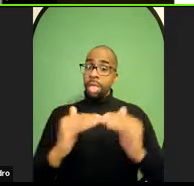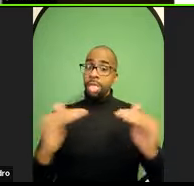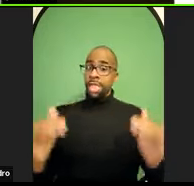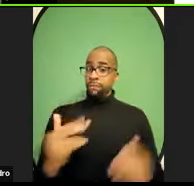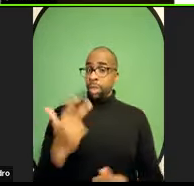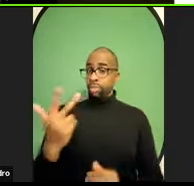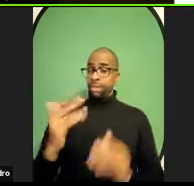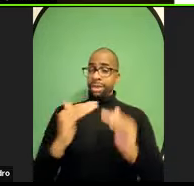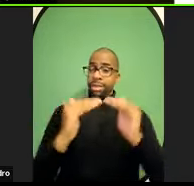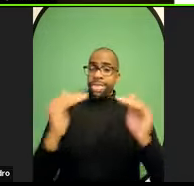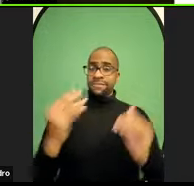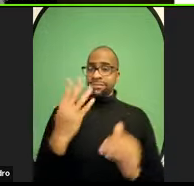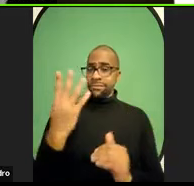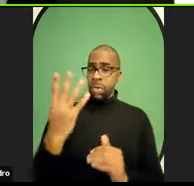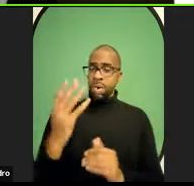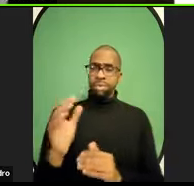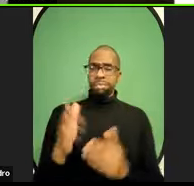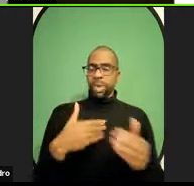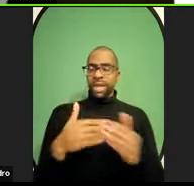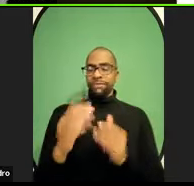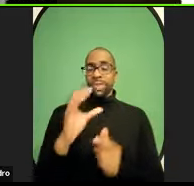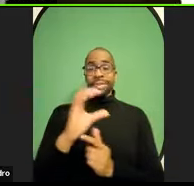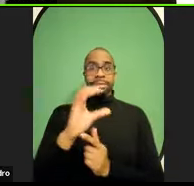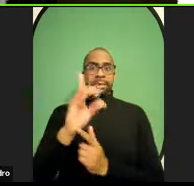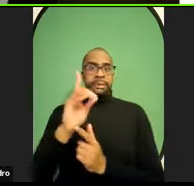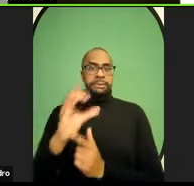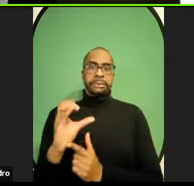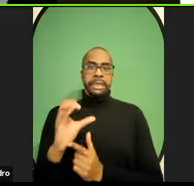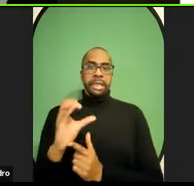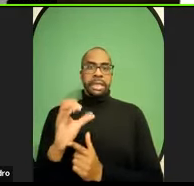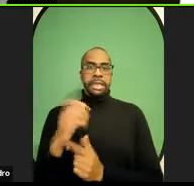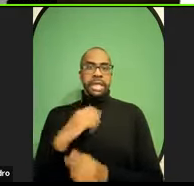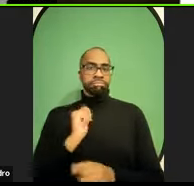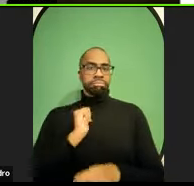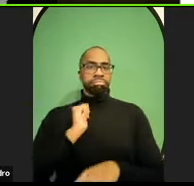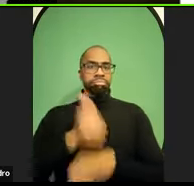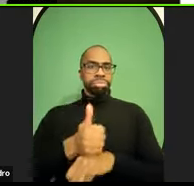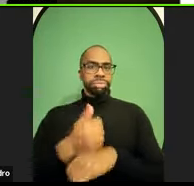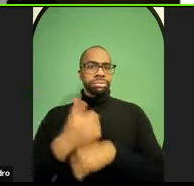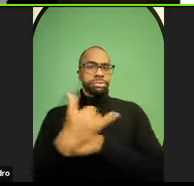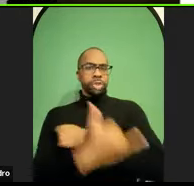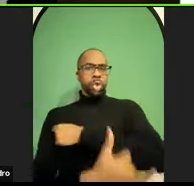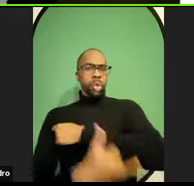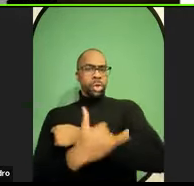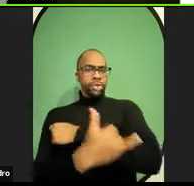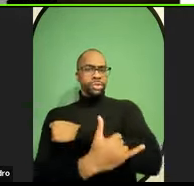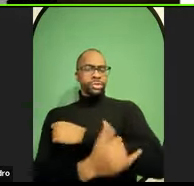you know you know, traveling to, you know you know, traveling to, you know, a level three level four whatever the CDC as whatever the CDC as assigned to certain country based on the infection rate